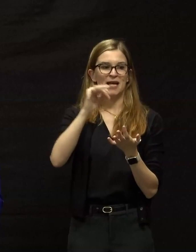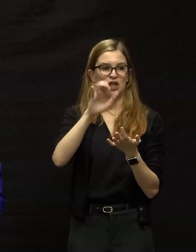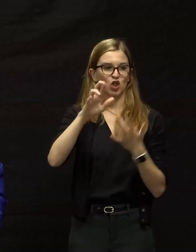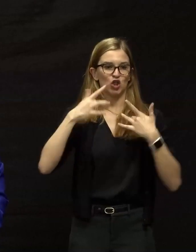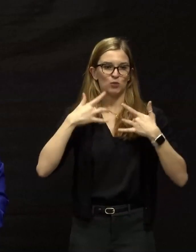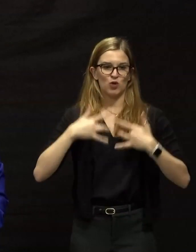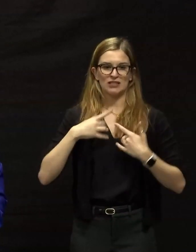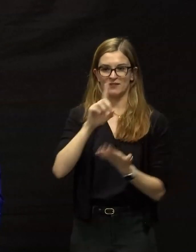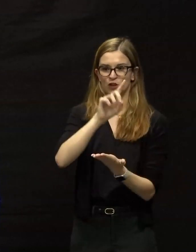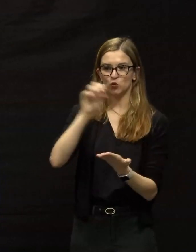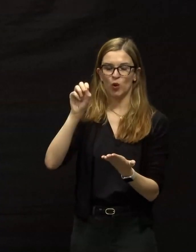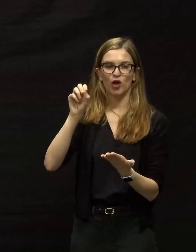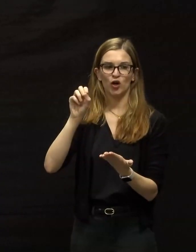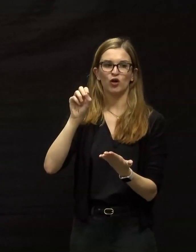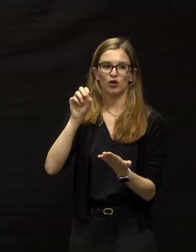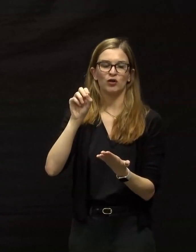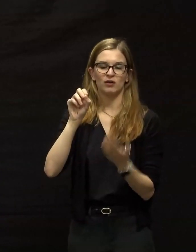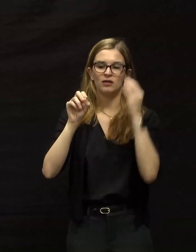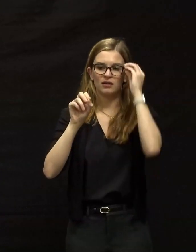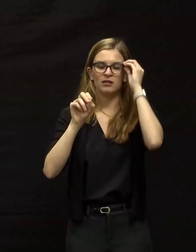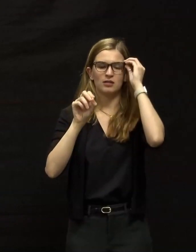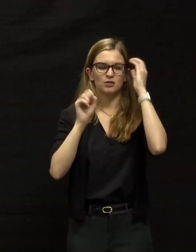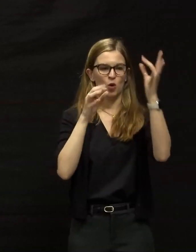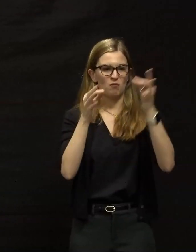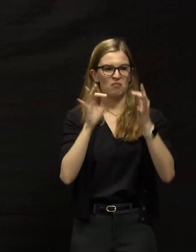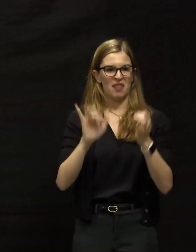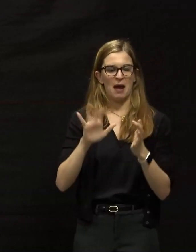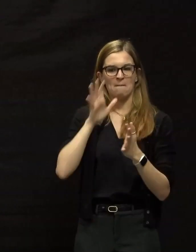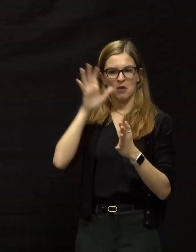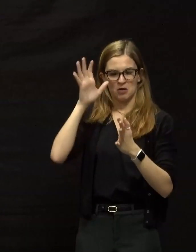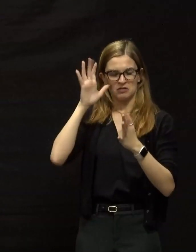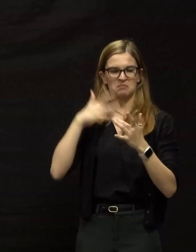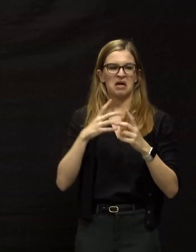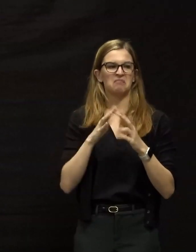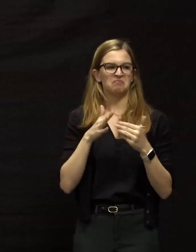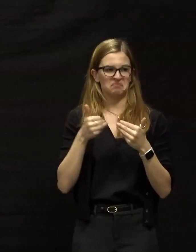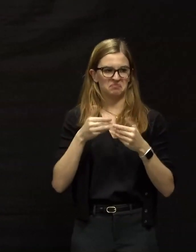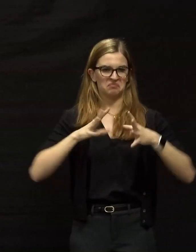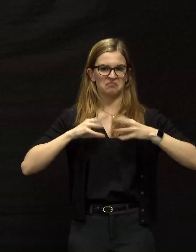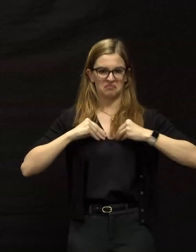or some disorder, major depressive disorder for example. So we'll go through that with parents